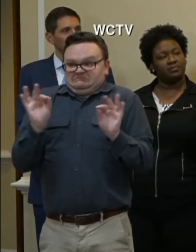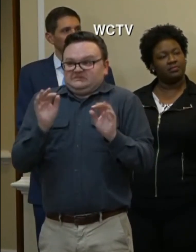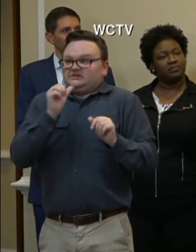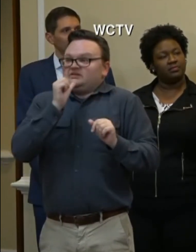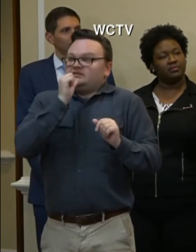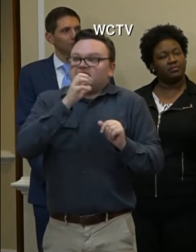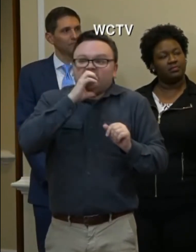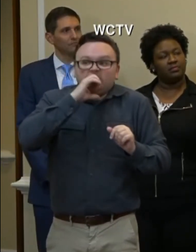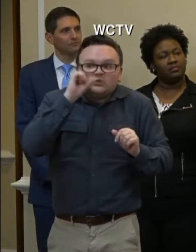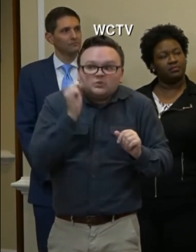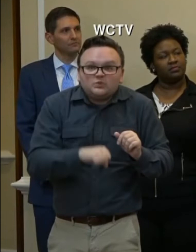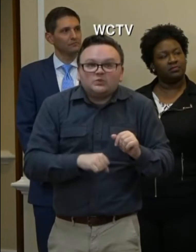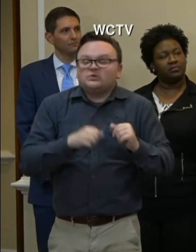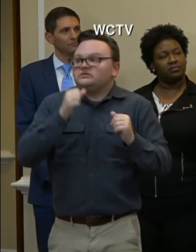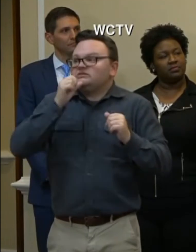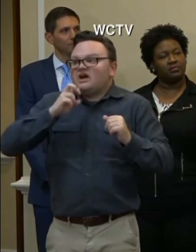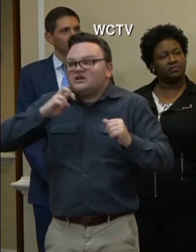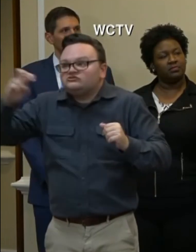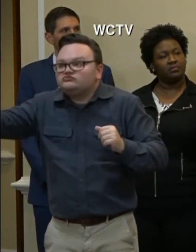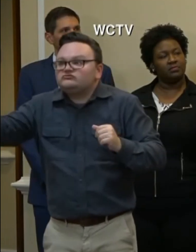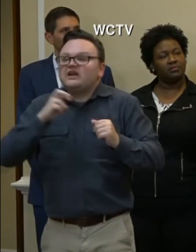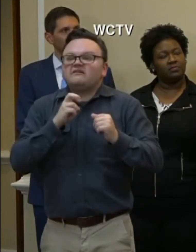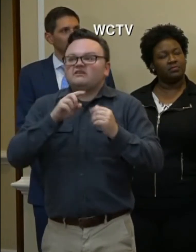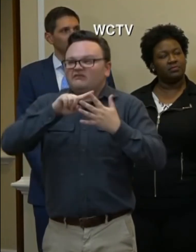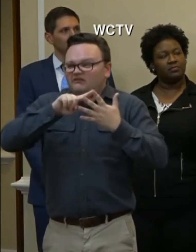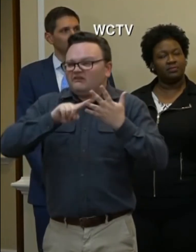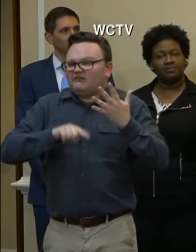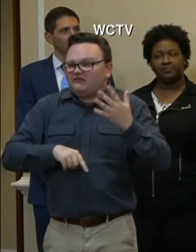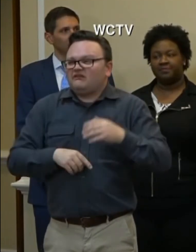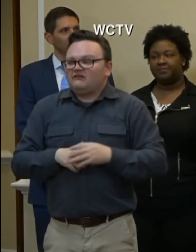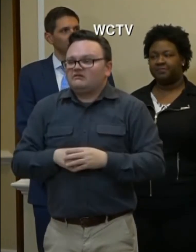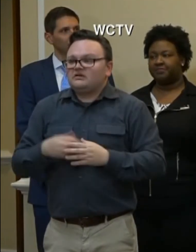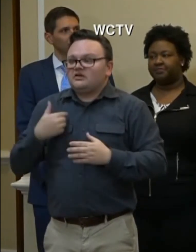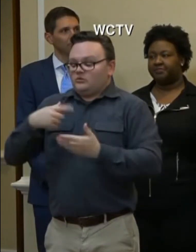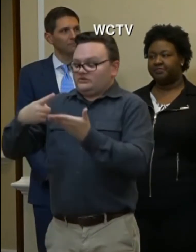issues that we've talked about with the schools if you look at the K to 12 I